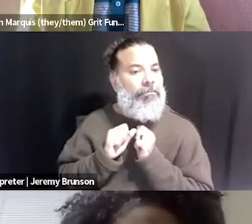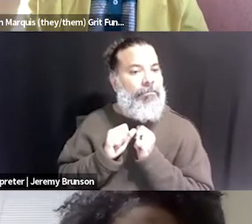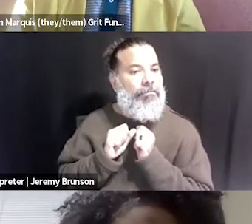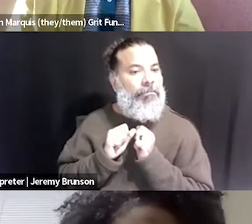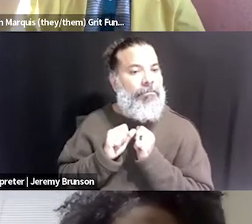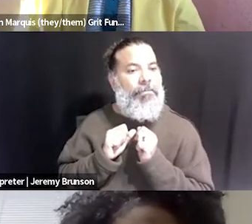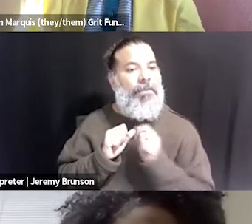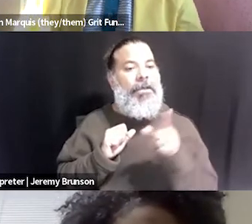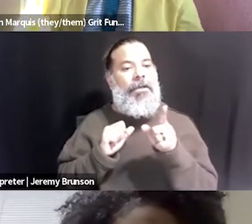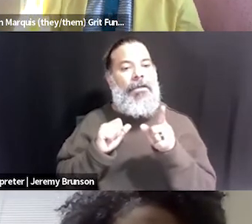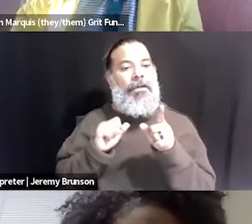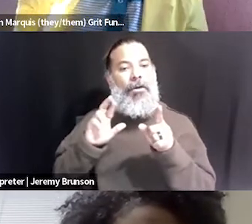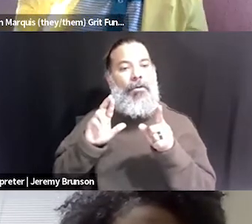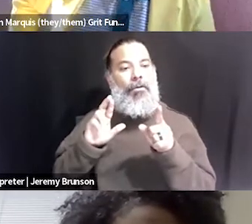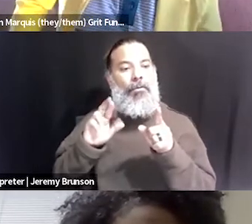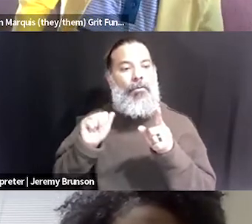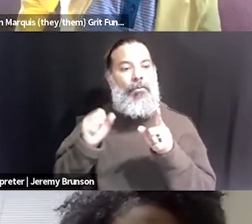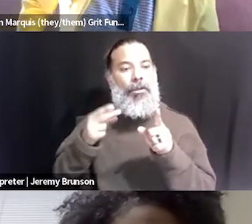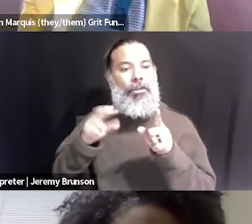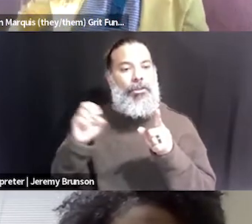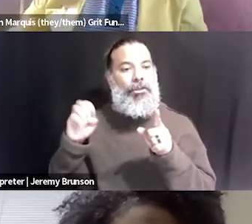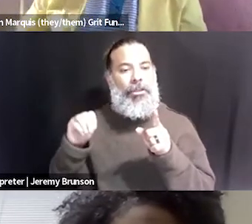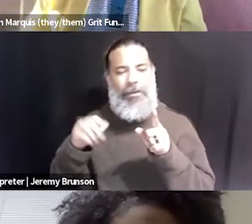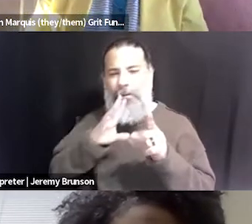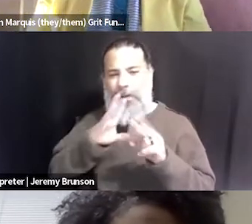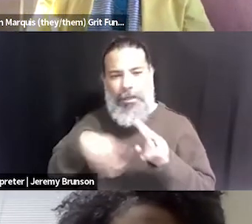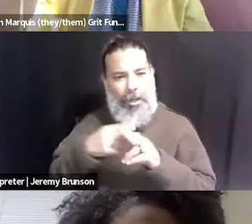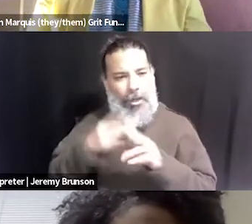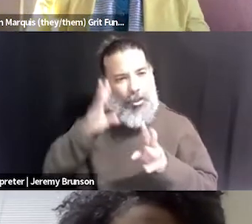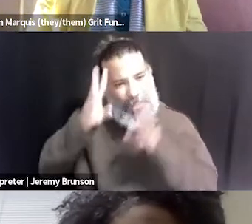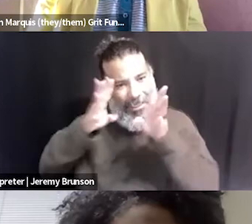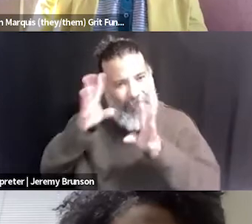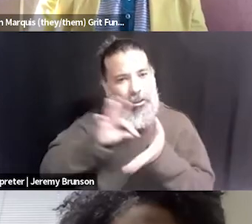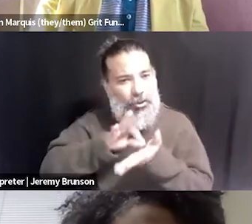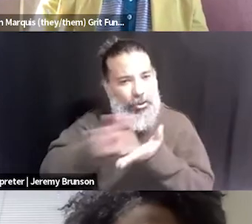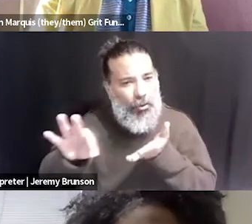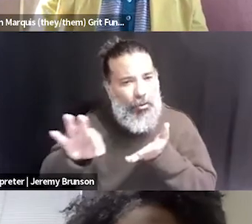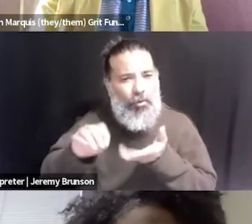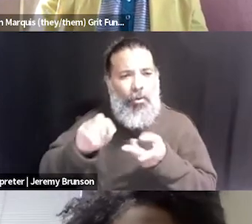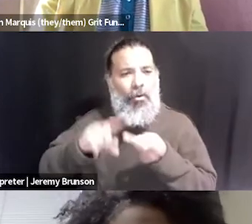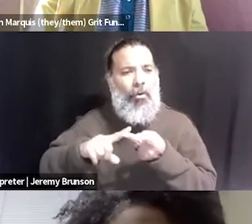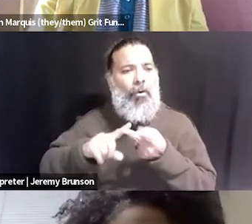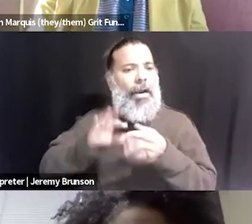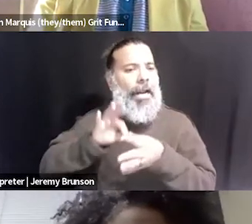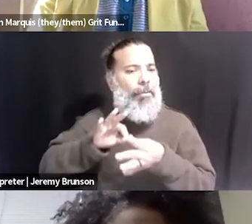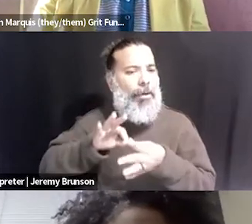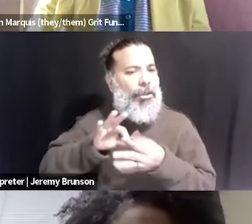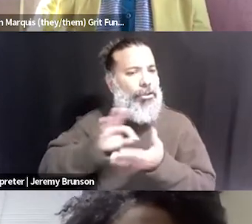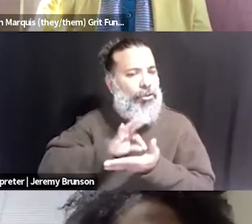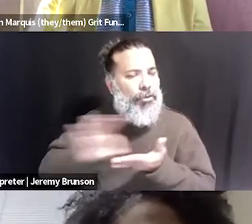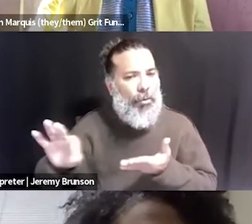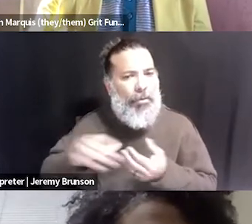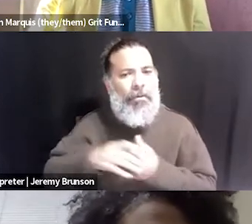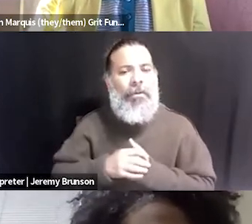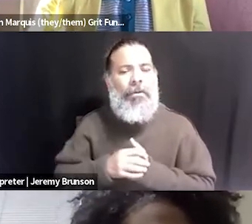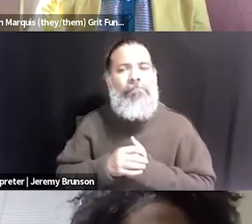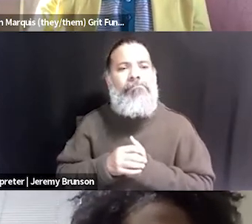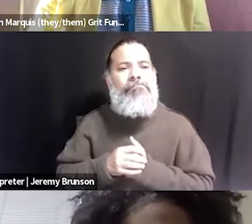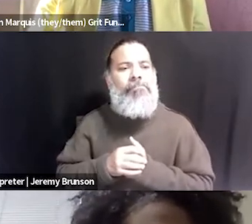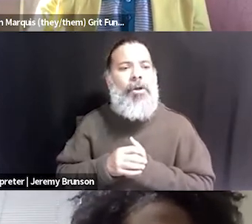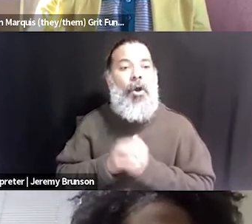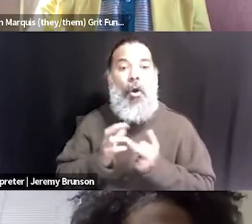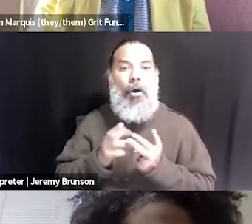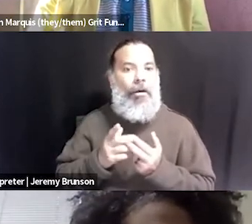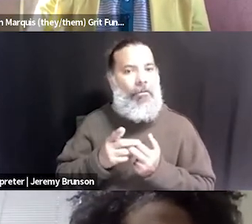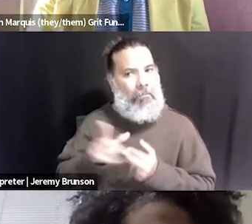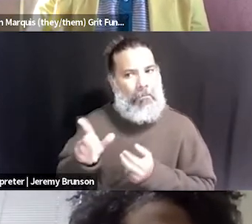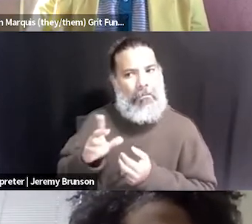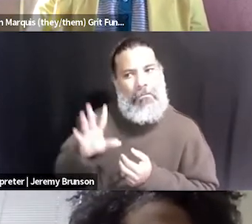Even if it's creativity score or collaboration score or resourcefulness or whatever, it is